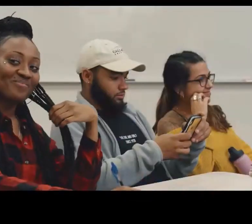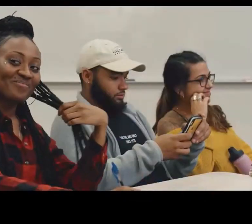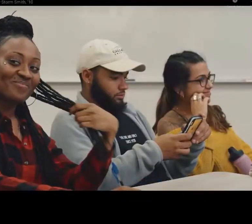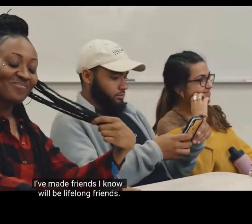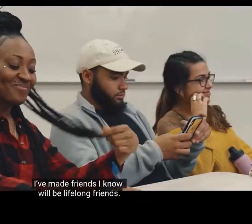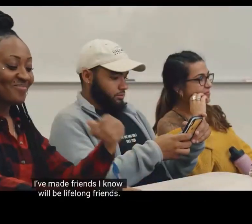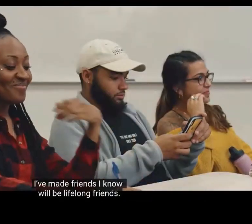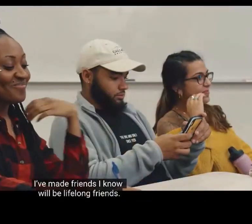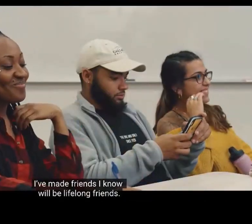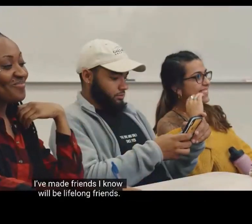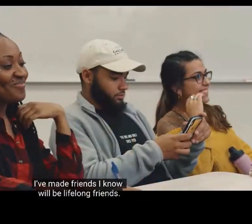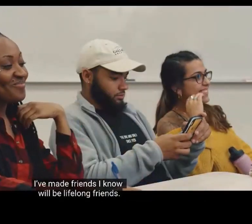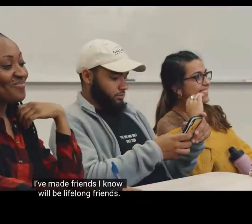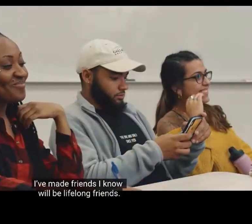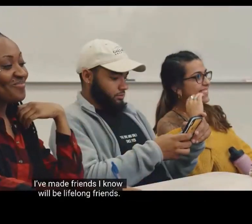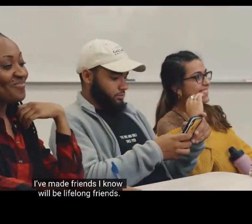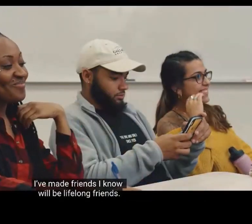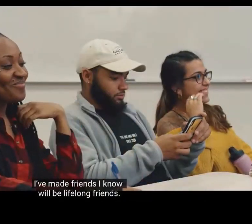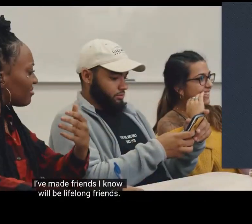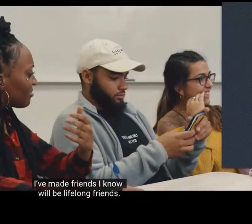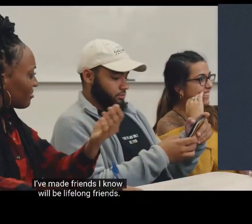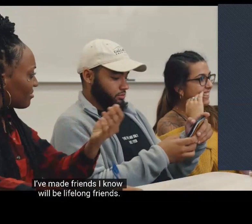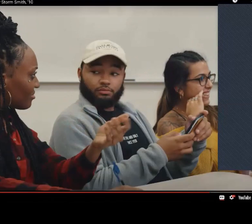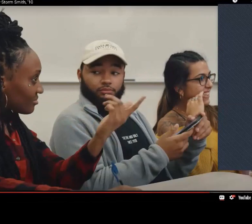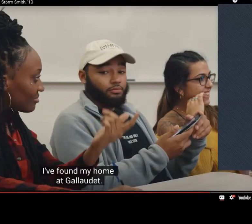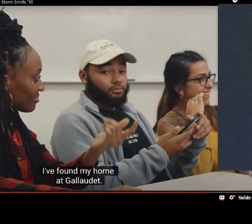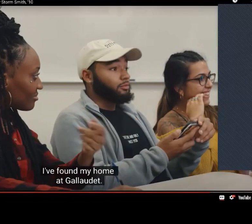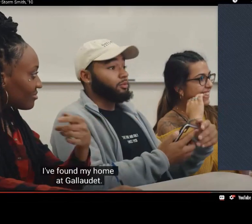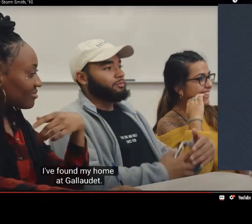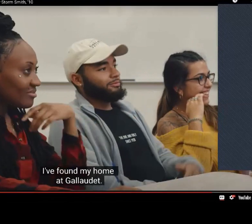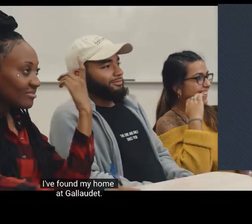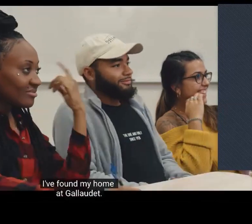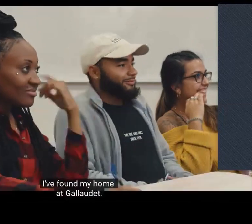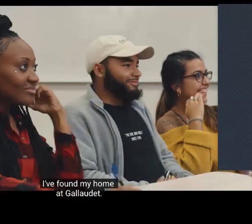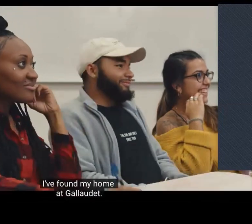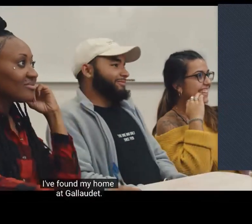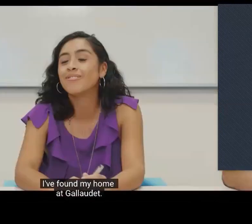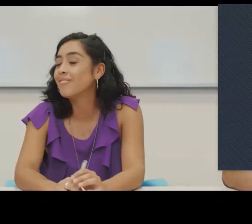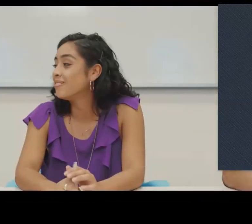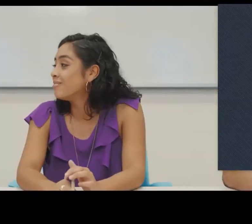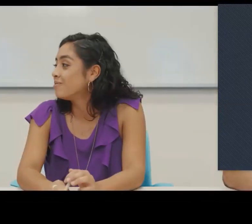I've made friends I know will be lifelong friends. I found my home at Gallaudet. This